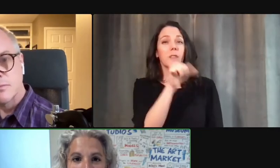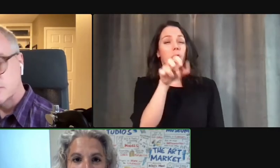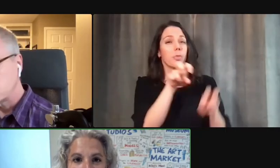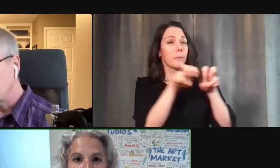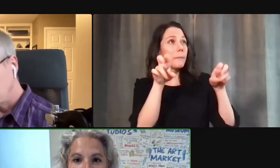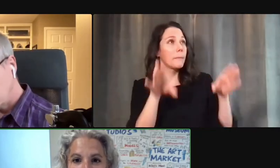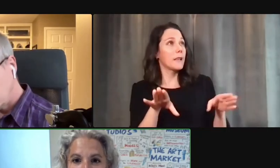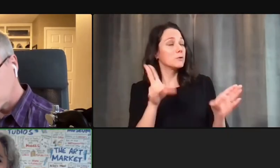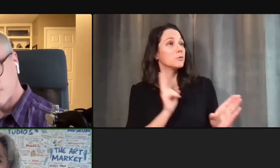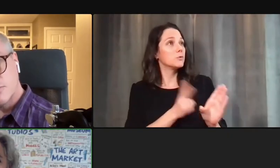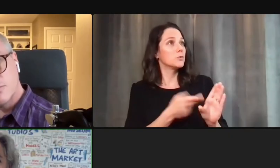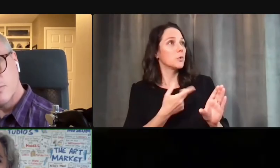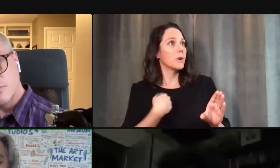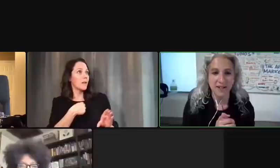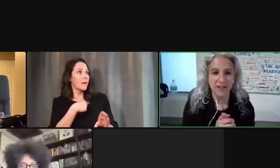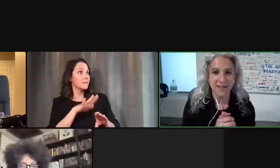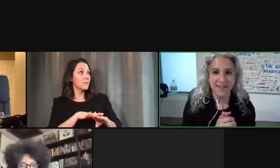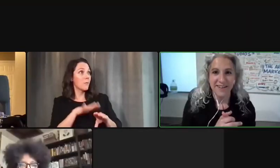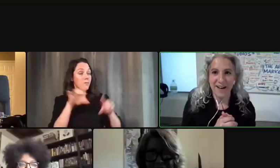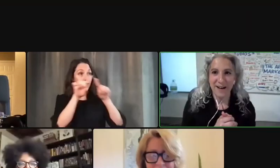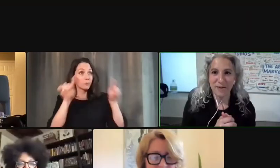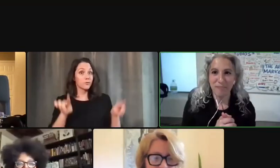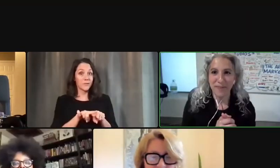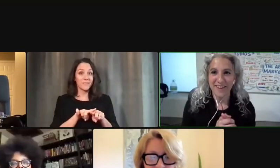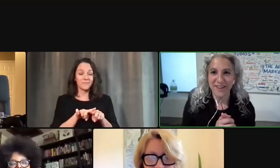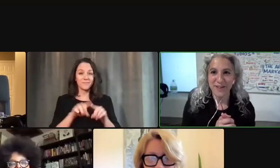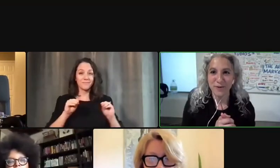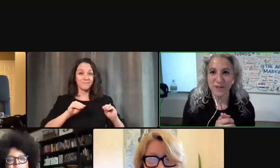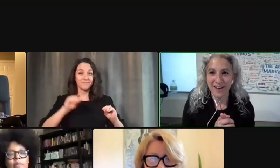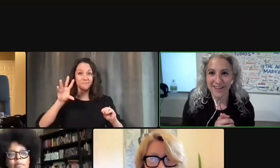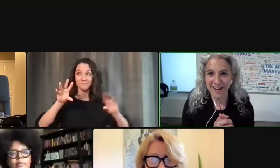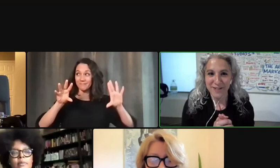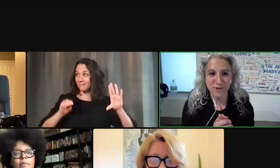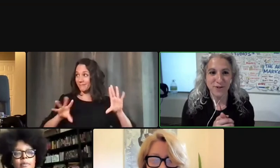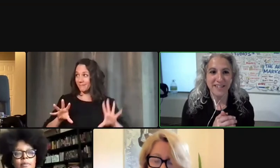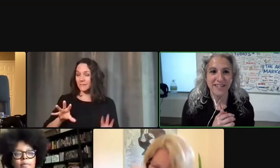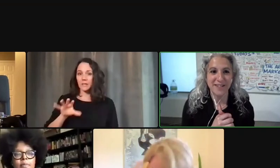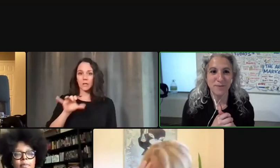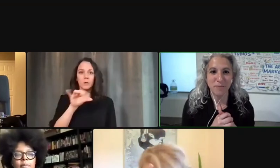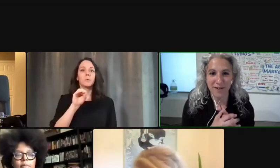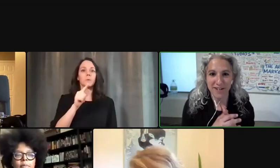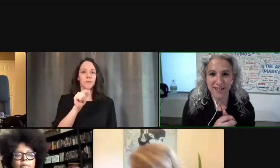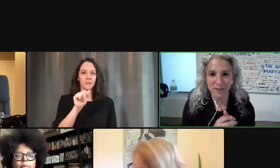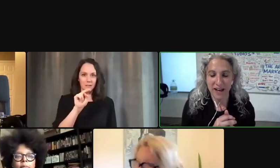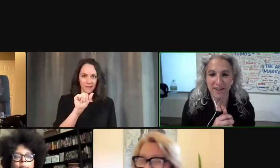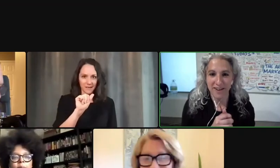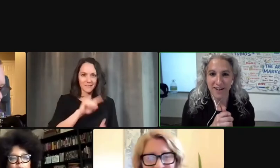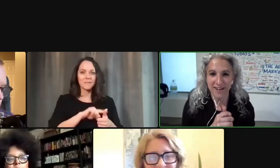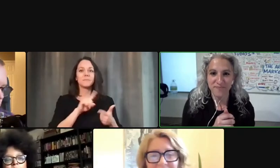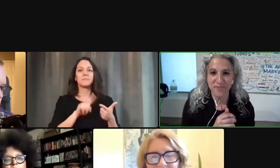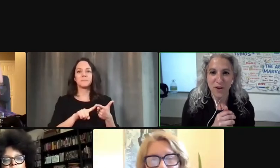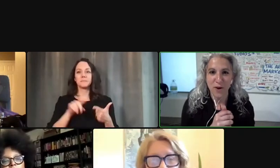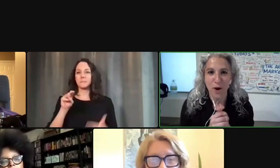Ross and I are still visible. Yolanda has joined us. Margaret is back on.